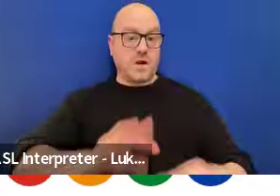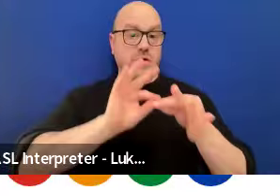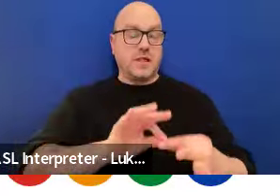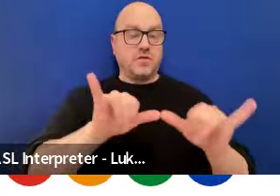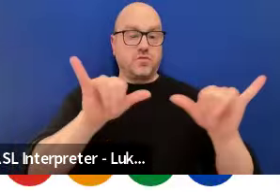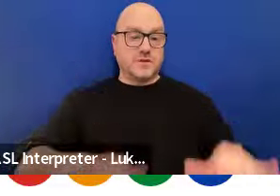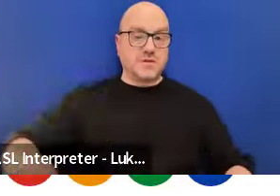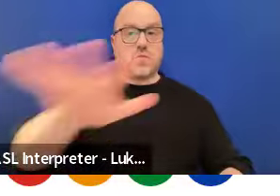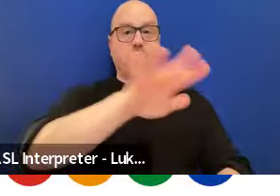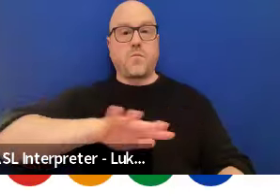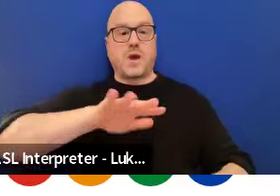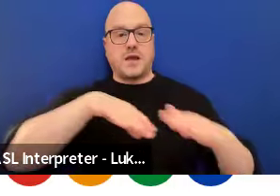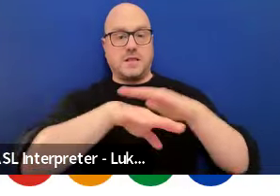IN THE ROOM FIRST WITH ANY QUESTIONS FOR SYSTEM-WIDE